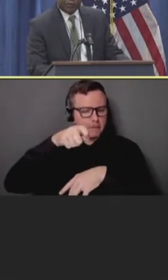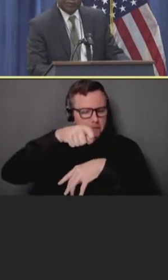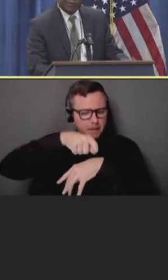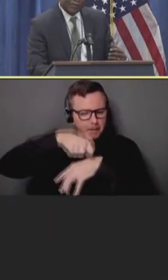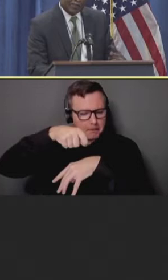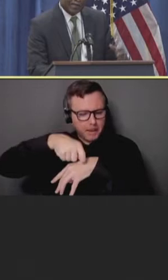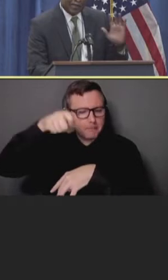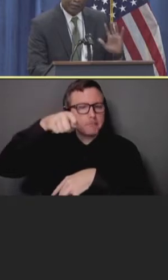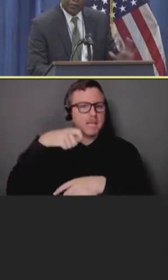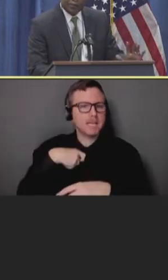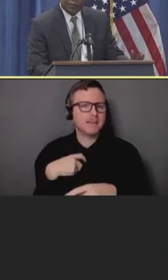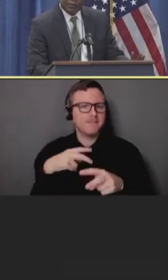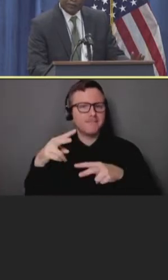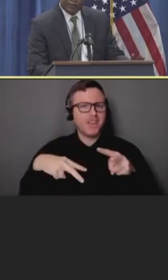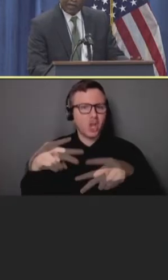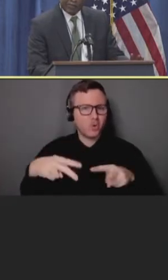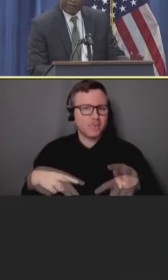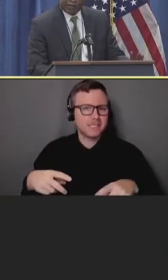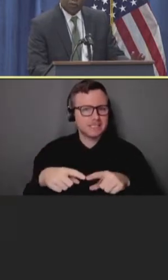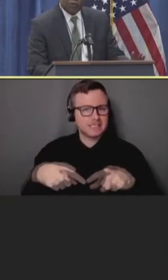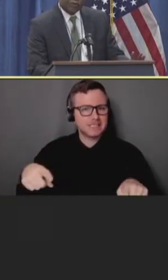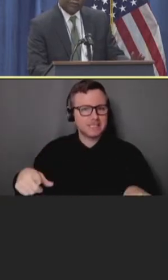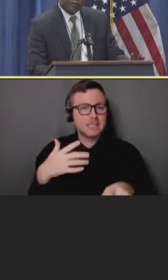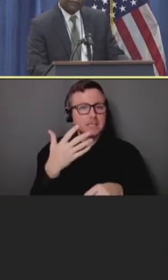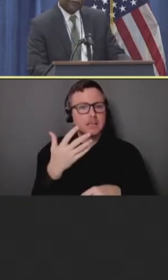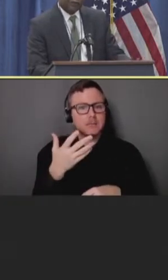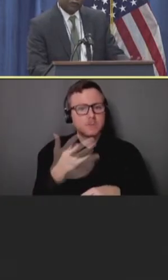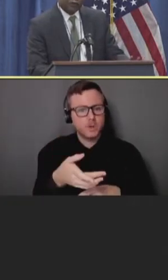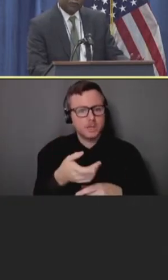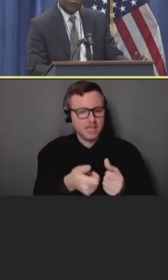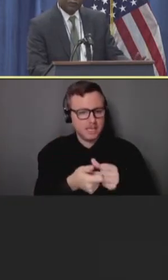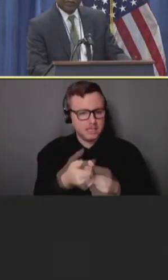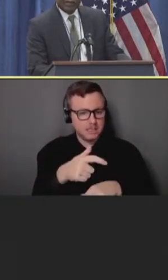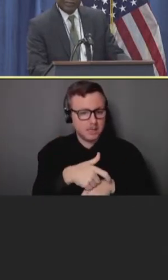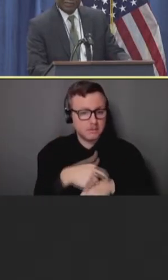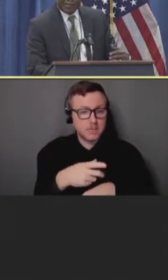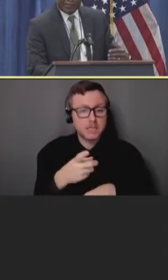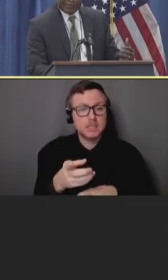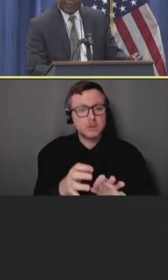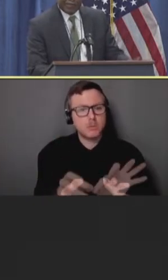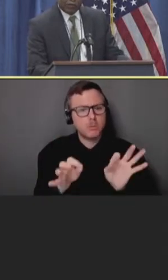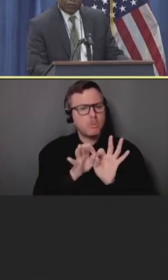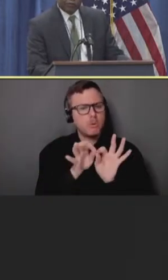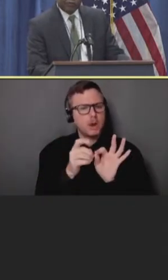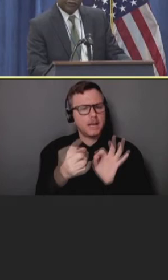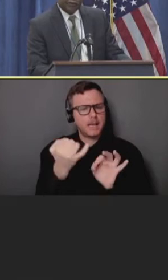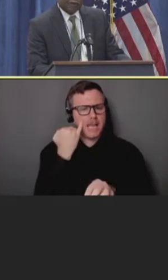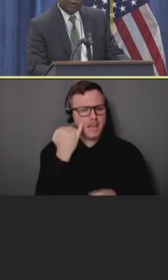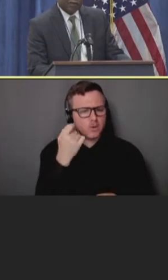Again, emphasizing the importance if you're going to utilize this as an alternative product